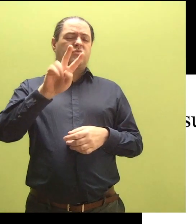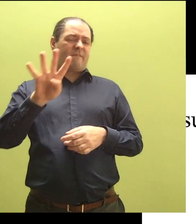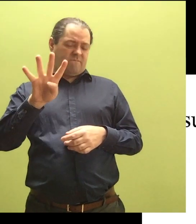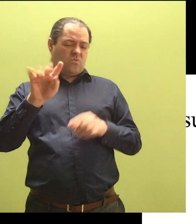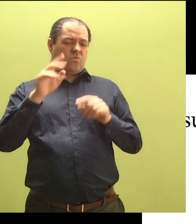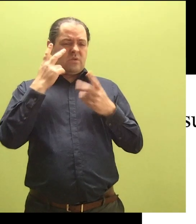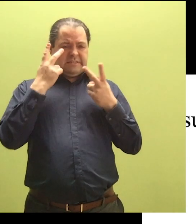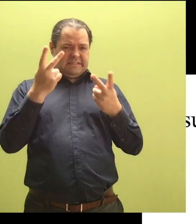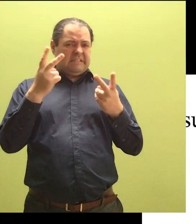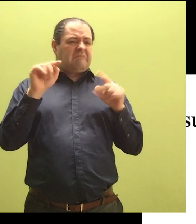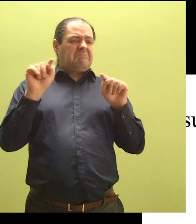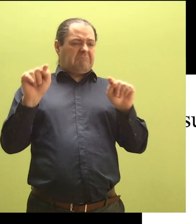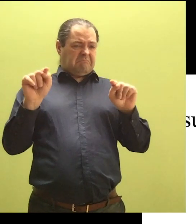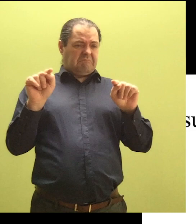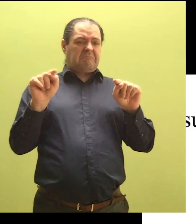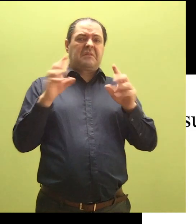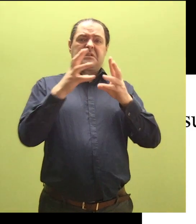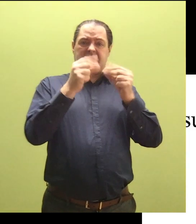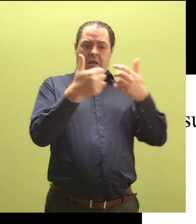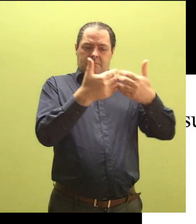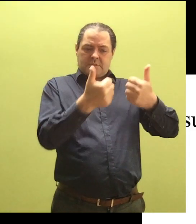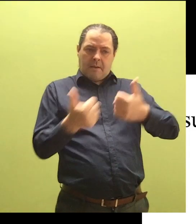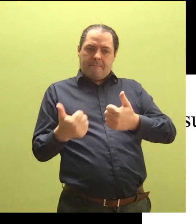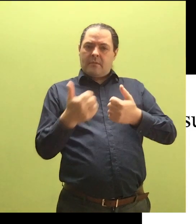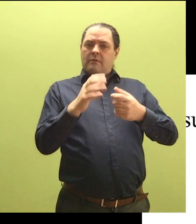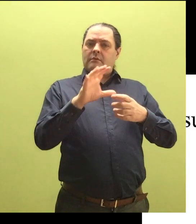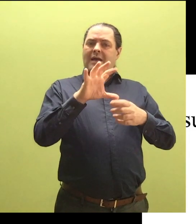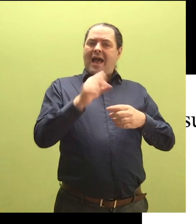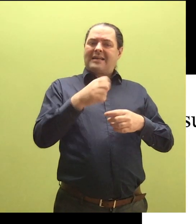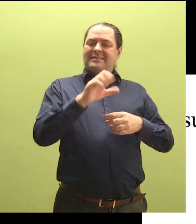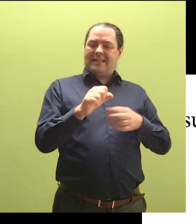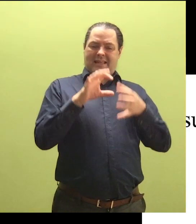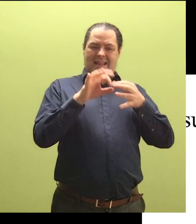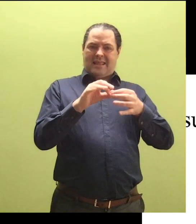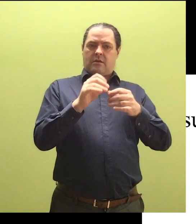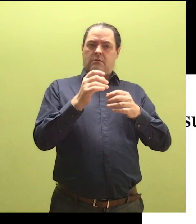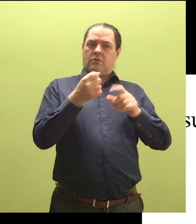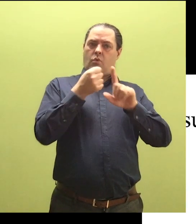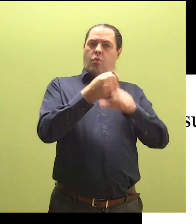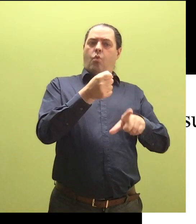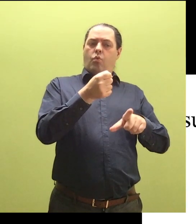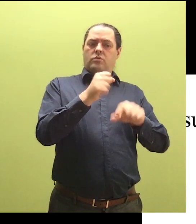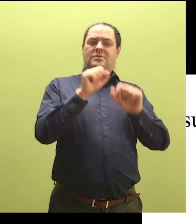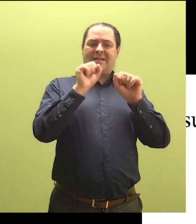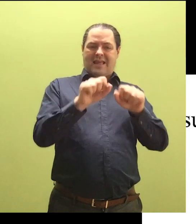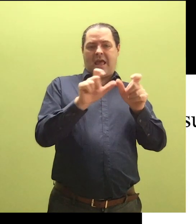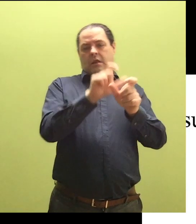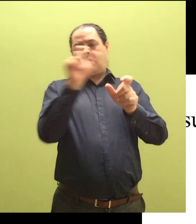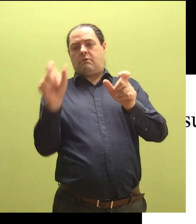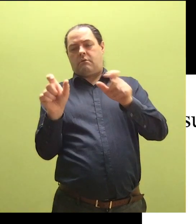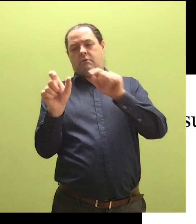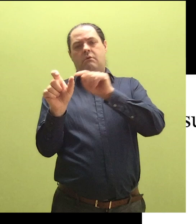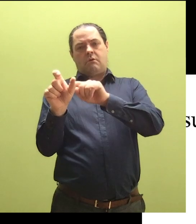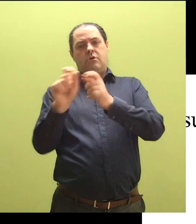24 show that subtypes of handling classifiers that denote causal events can be followed by a serial verb that marks the